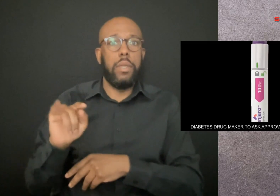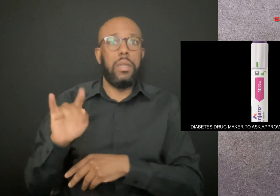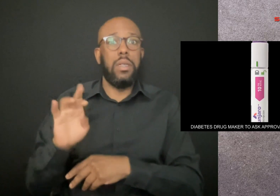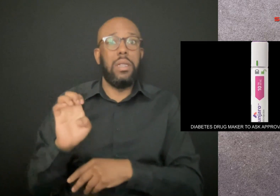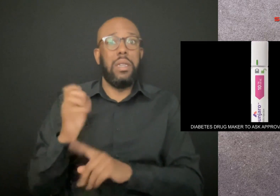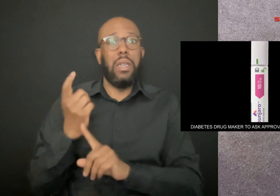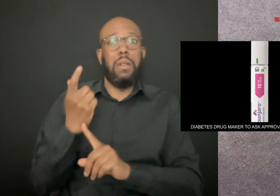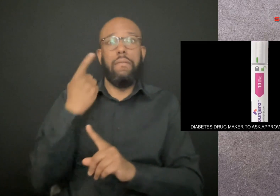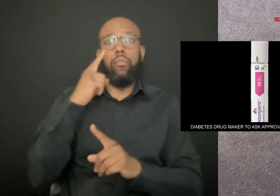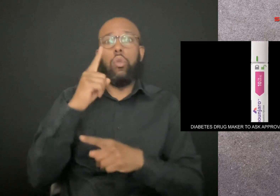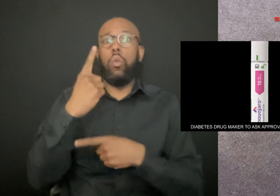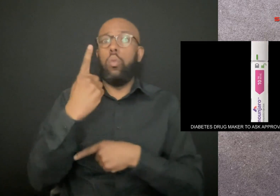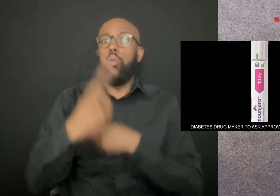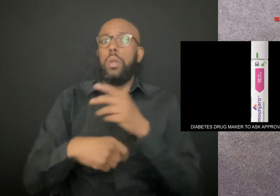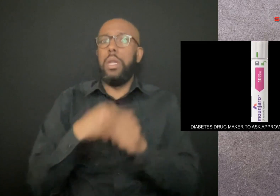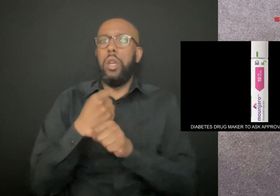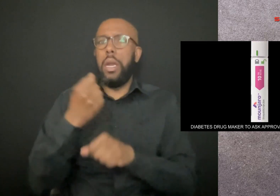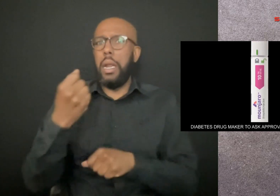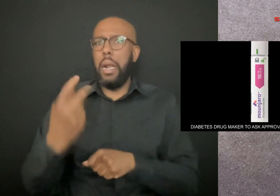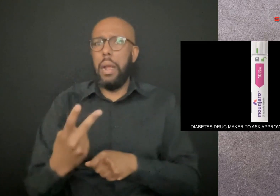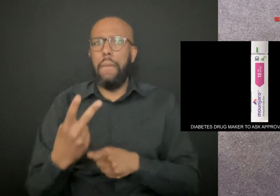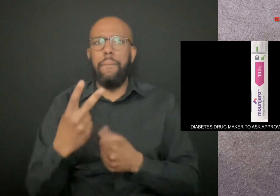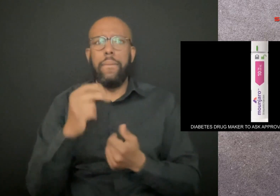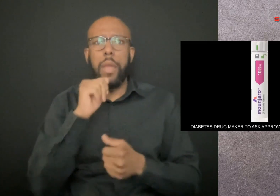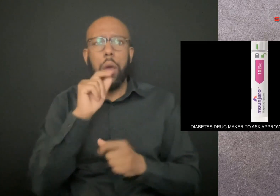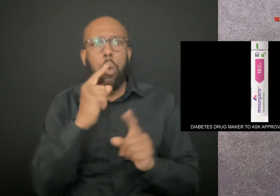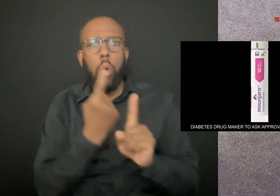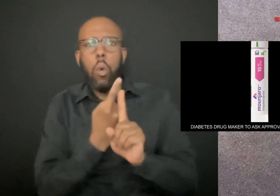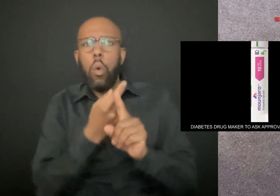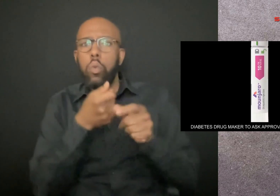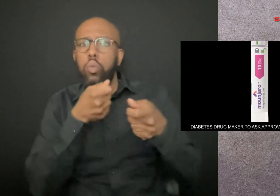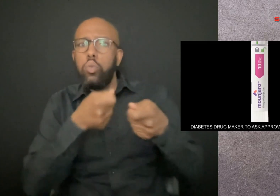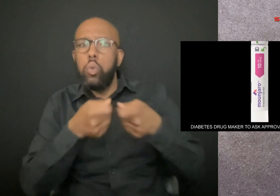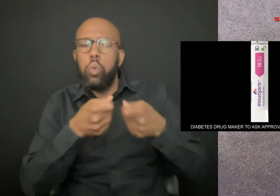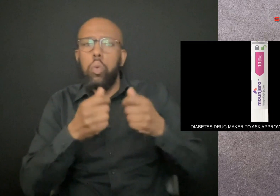Not only controlled blood sugar. But also lost weight.